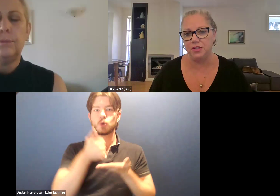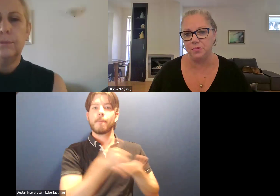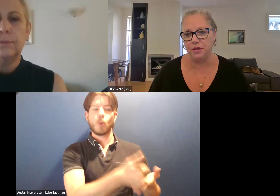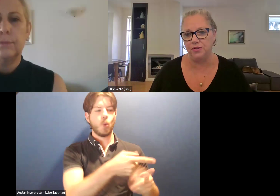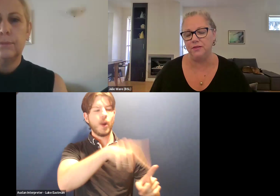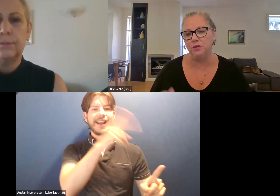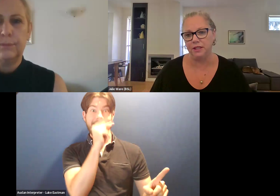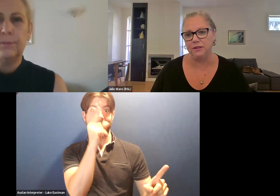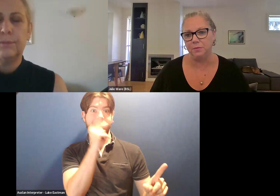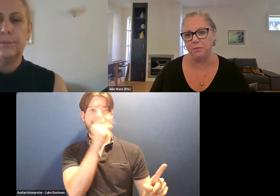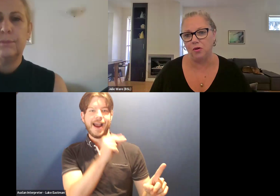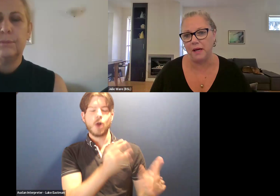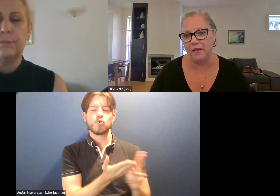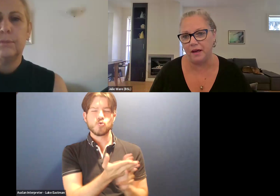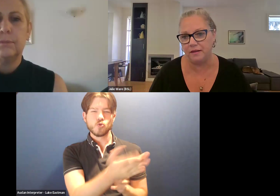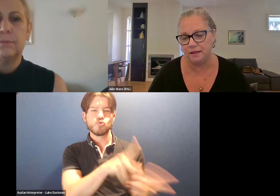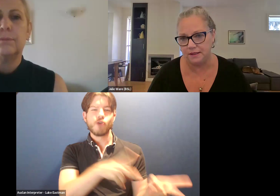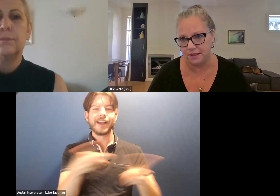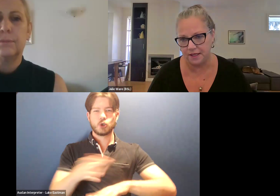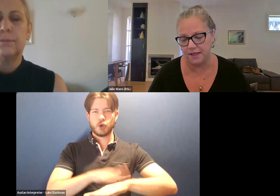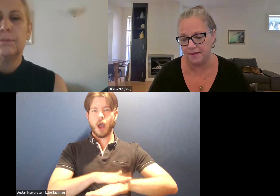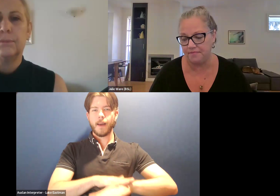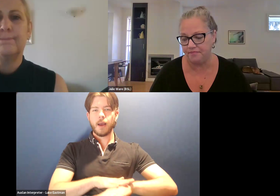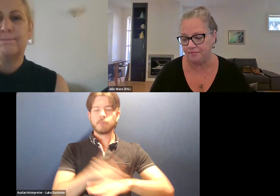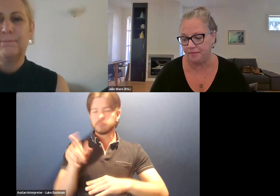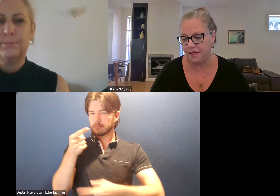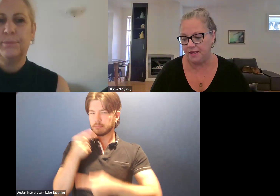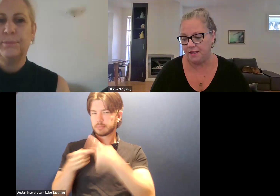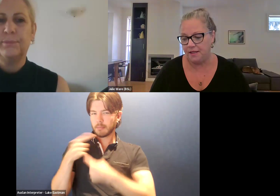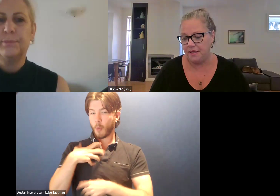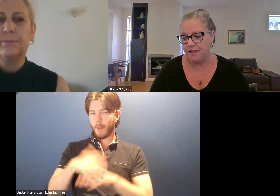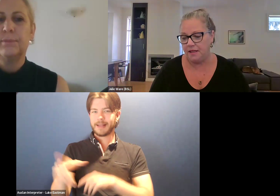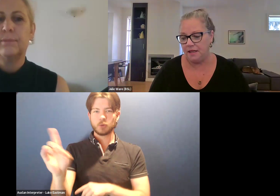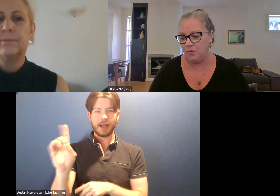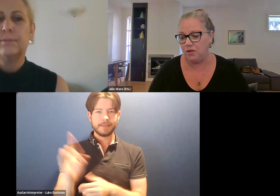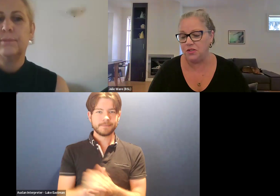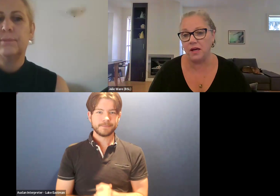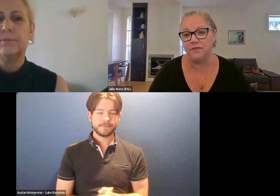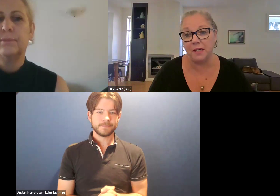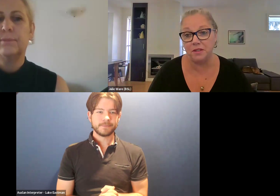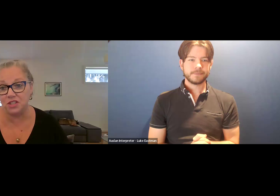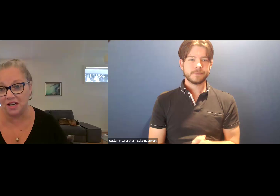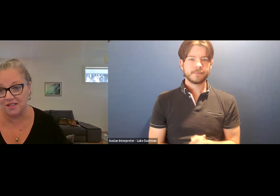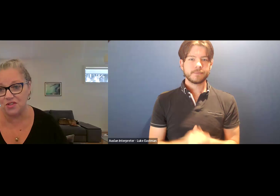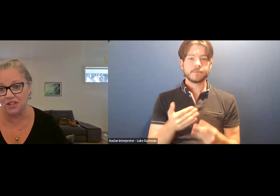transition period and we'll hear a little bit more about that